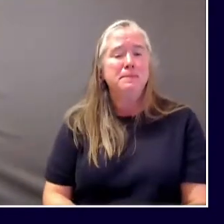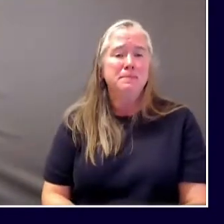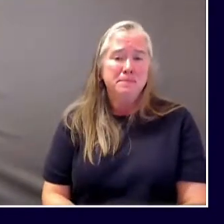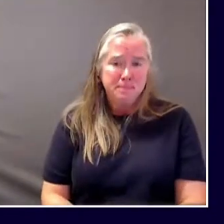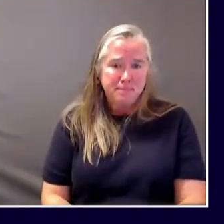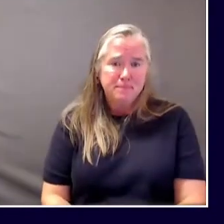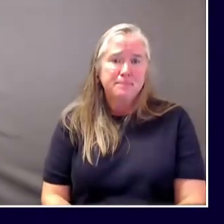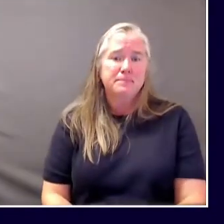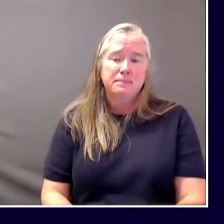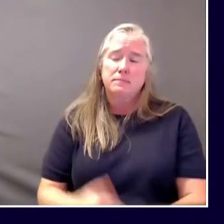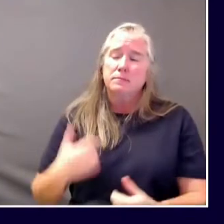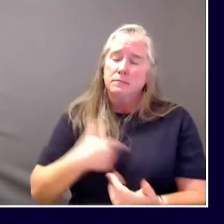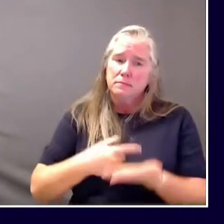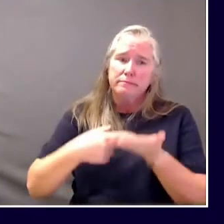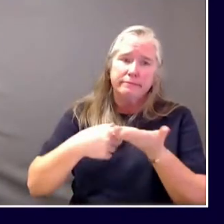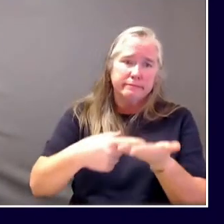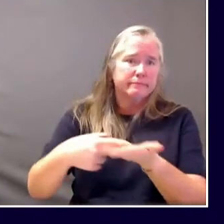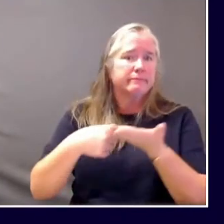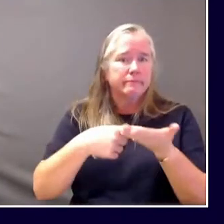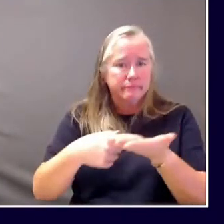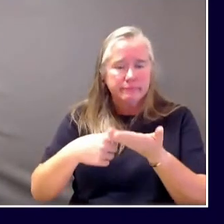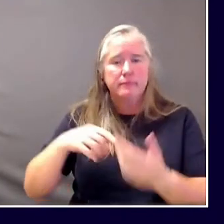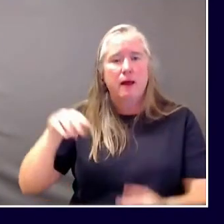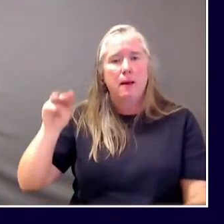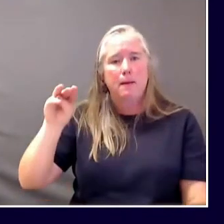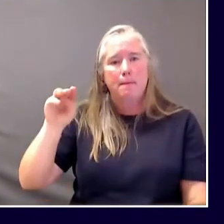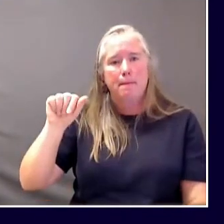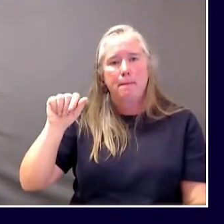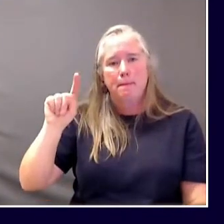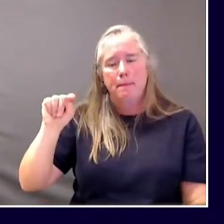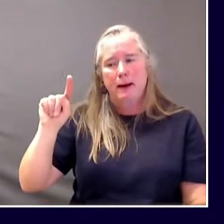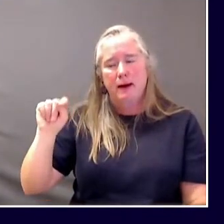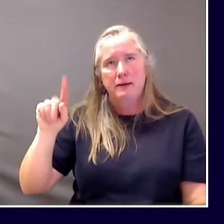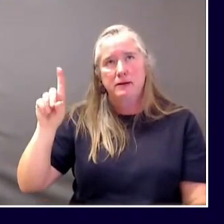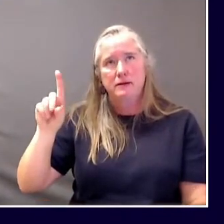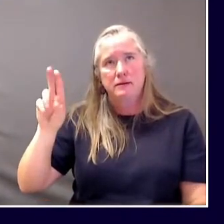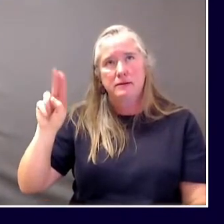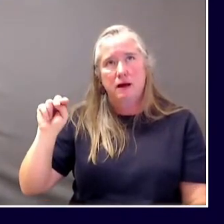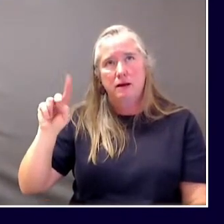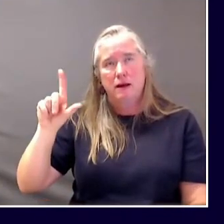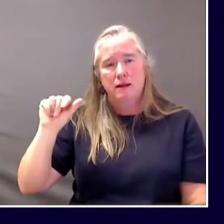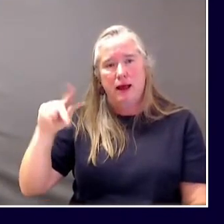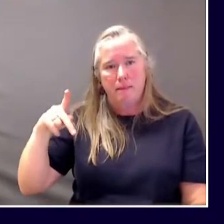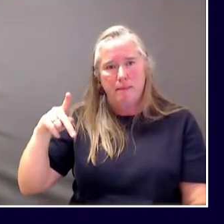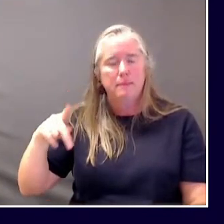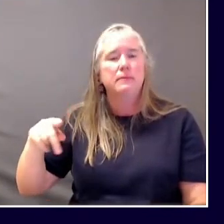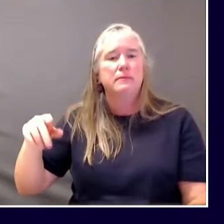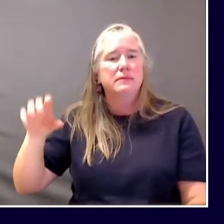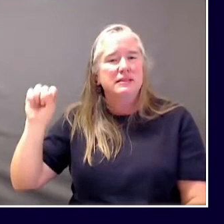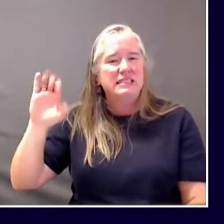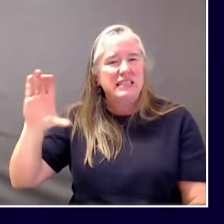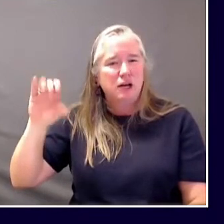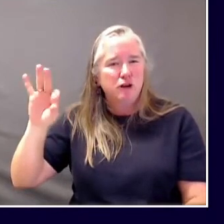many conversations with Matt Dunlap and with the the clerks